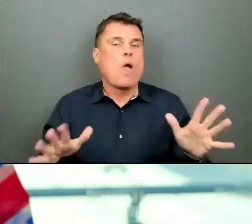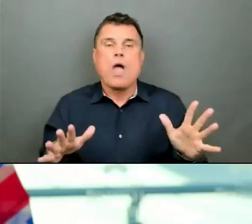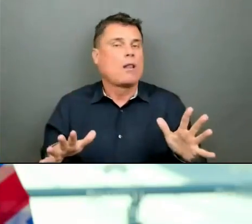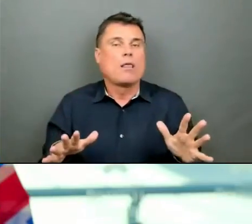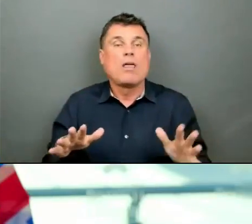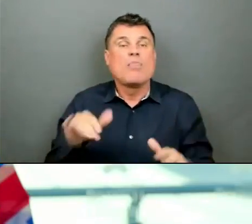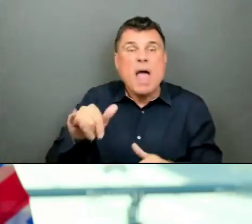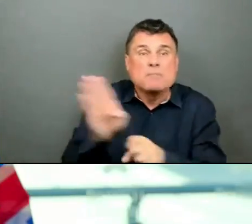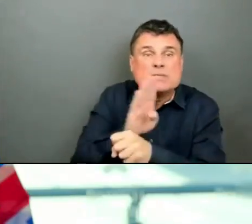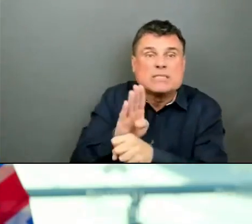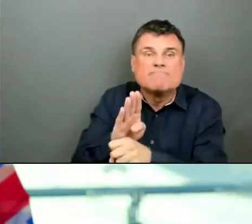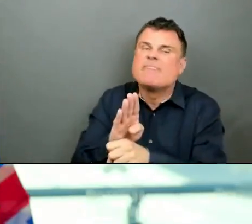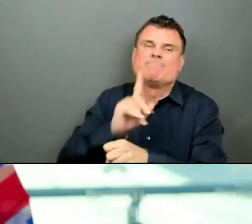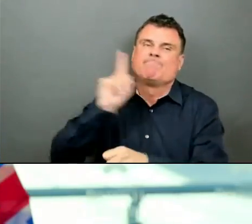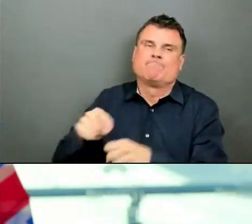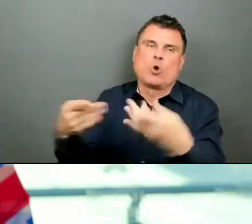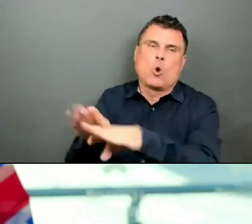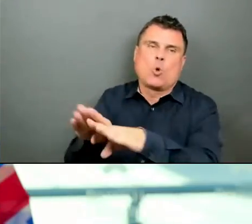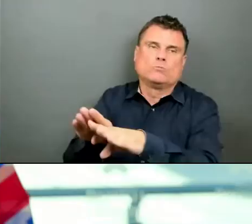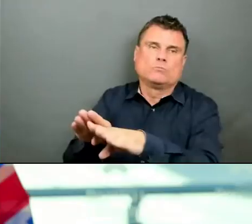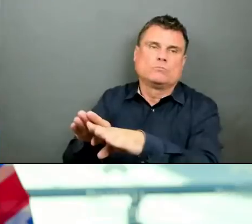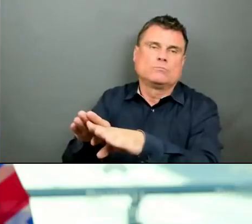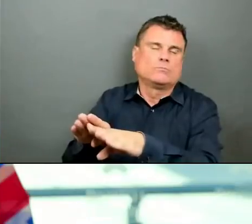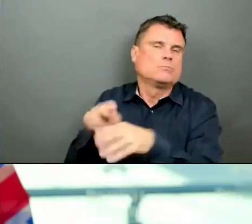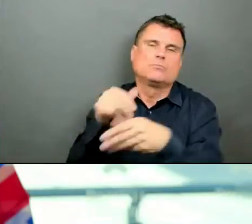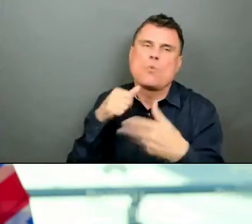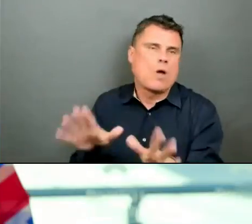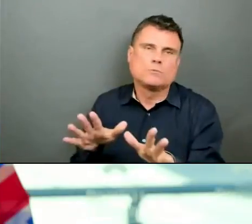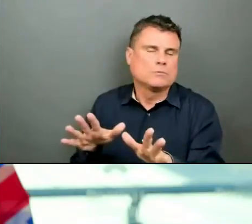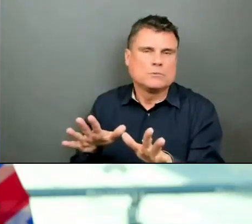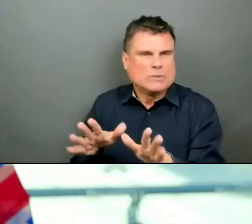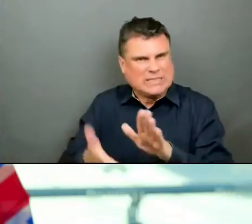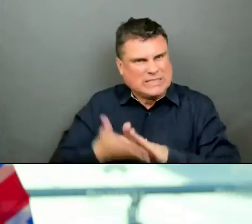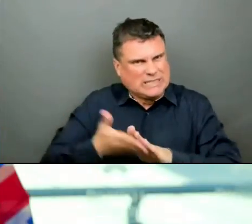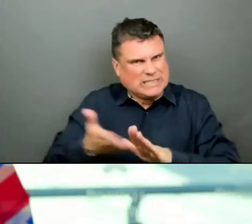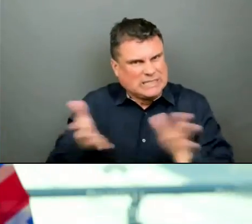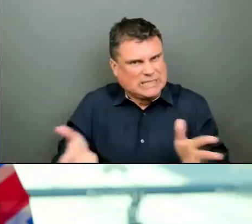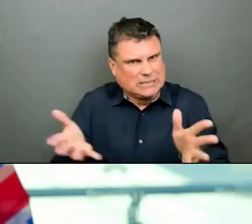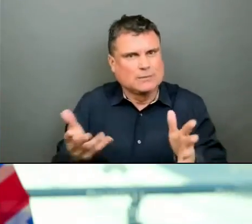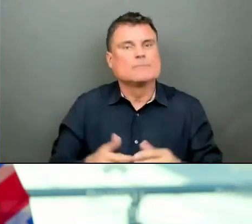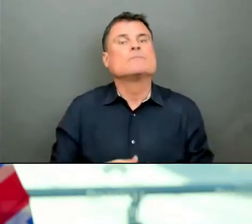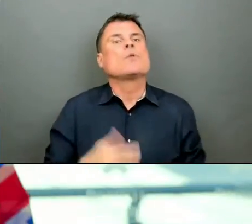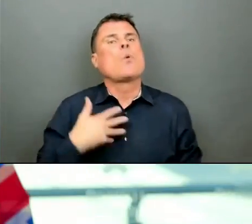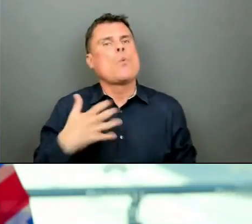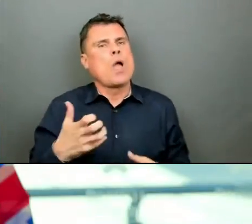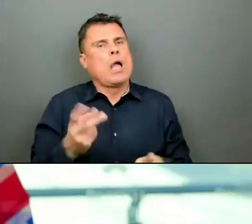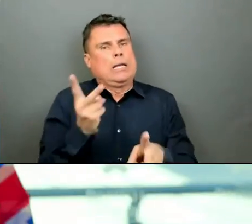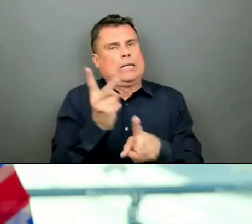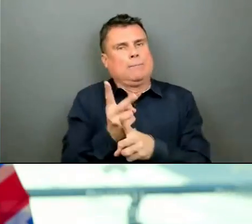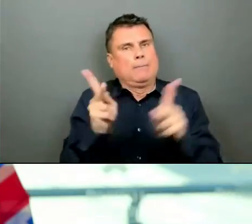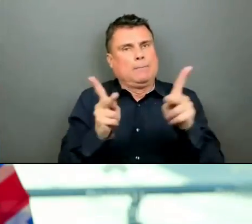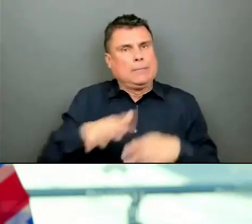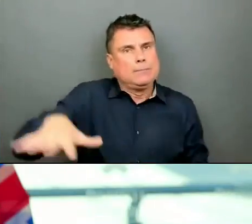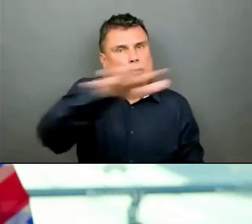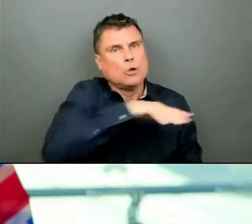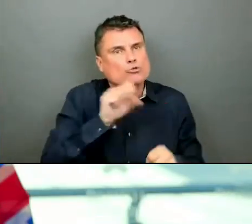blunt tool. In this case we can keep people working safely and we can augment the measures already in